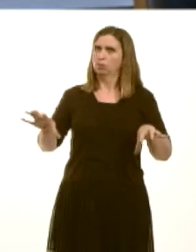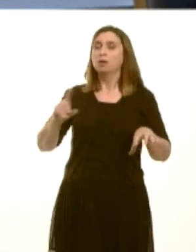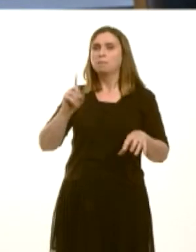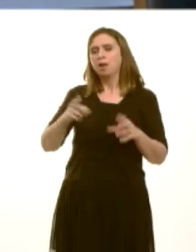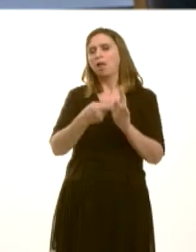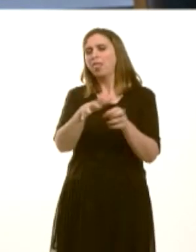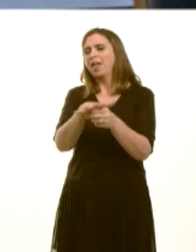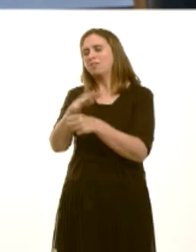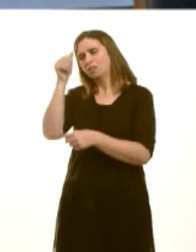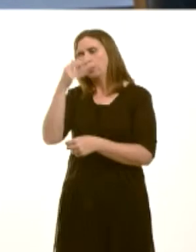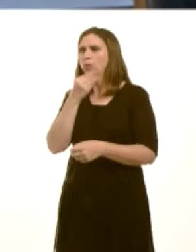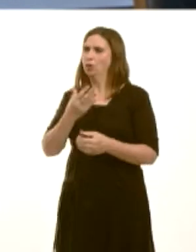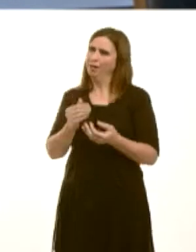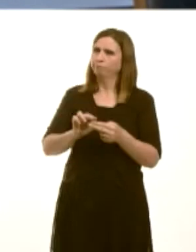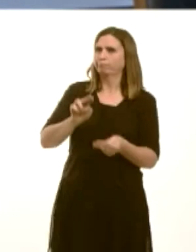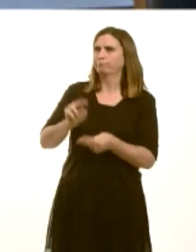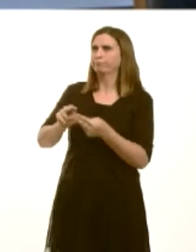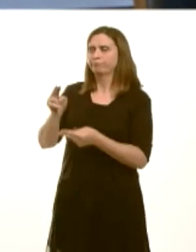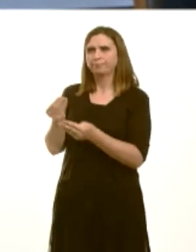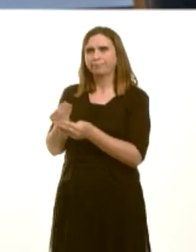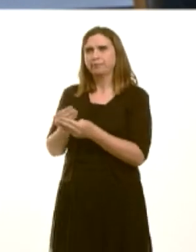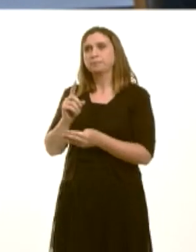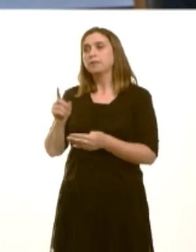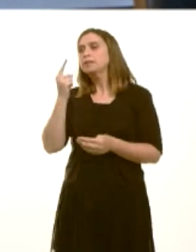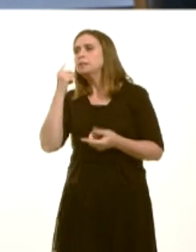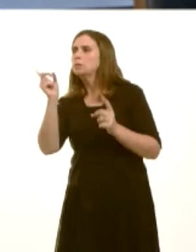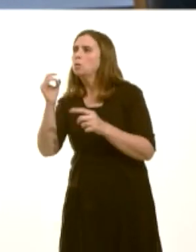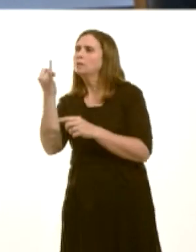want. Thatís why itís so important, of course, that whatever happens on 7 May we see a commitment